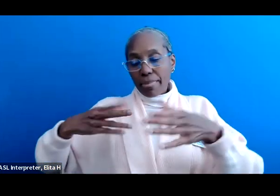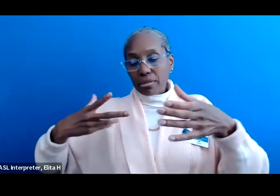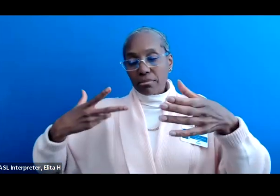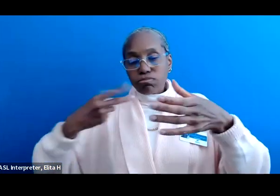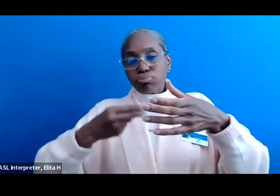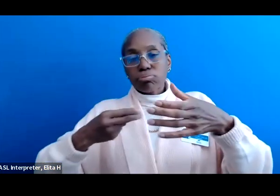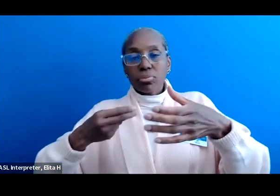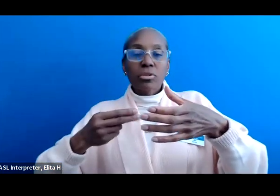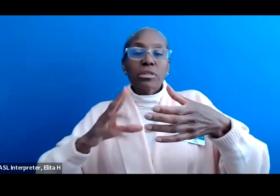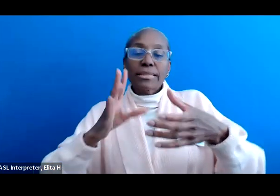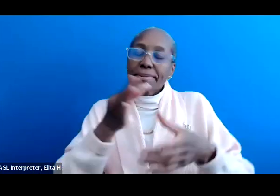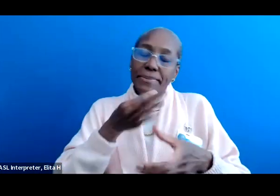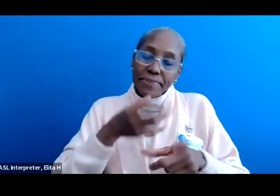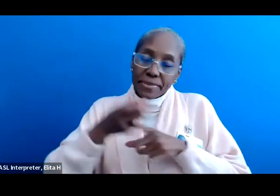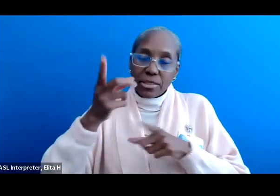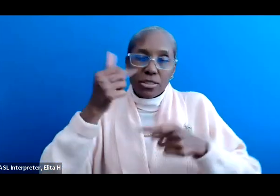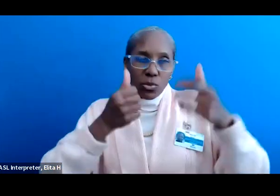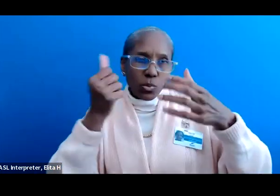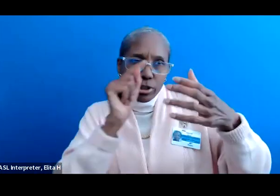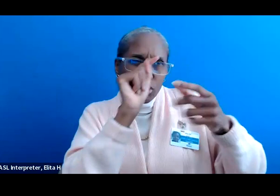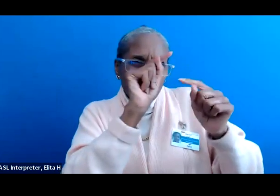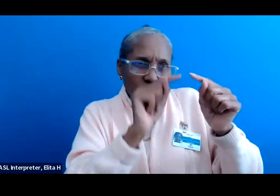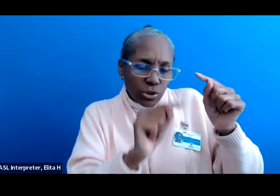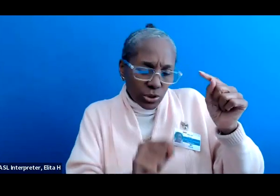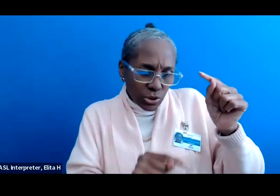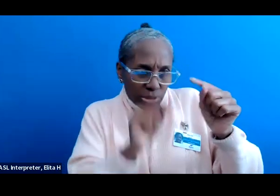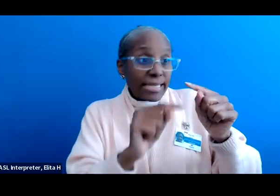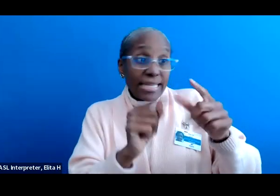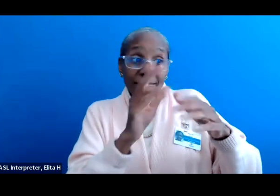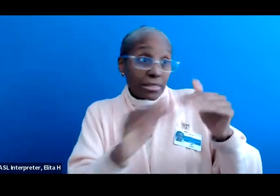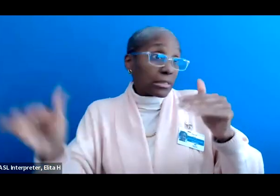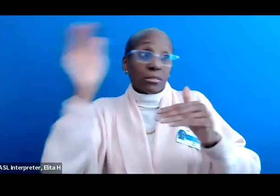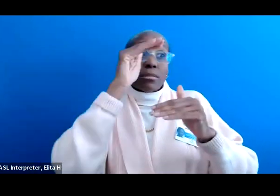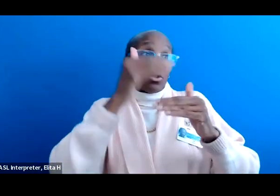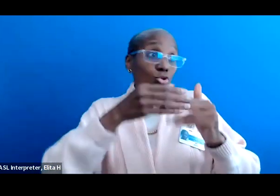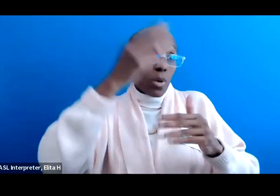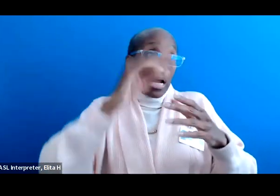ultra-specialist to be able to do that. Because if it gets too high, it can affect your breathing.